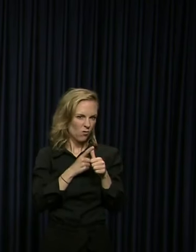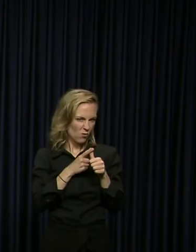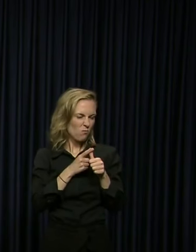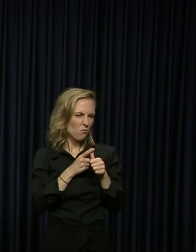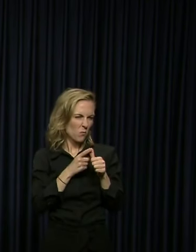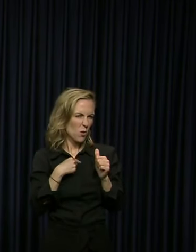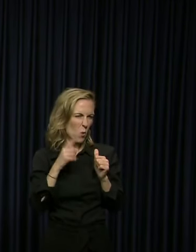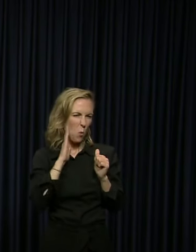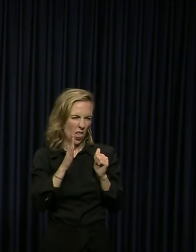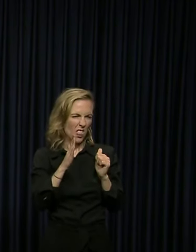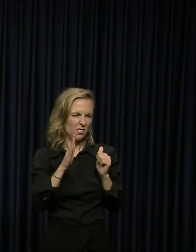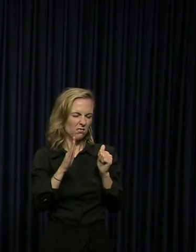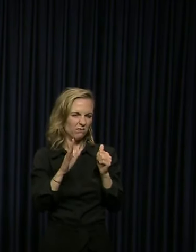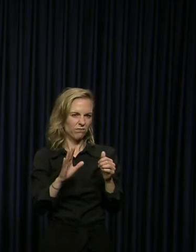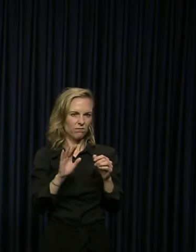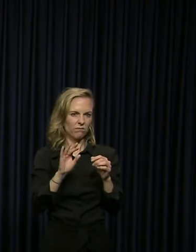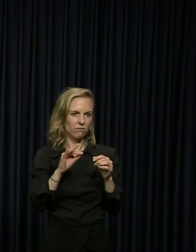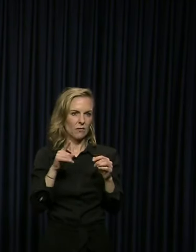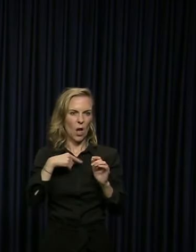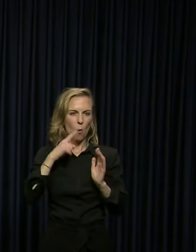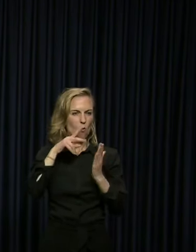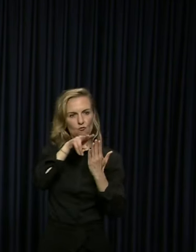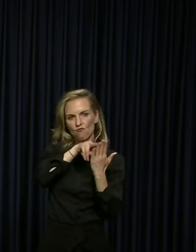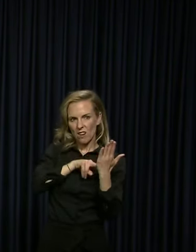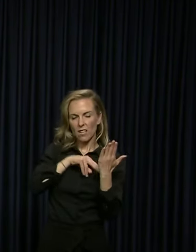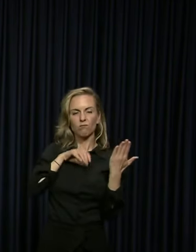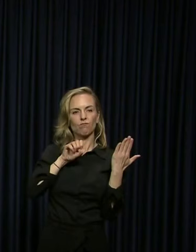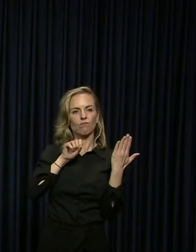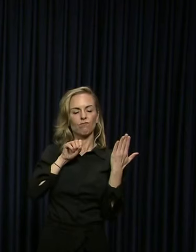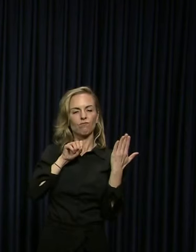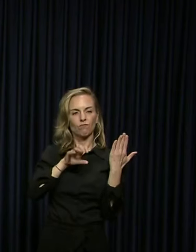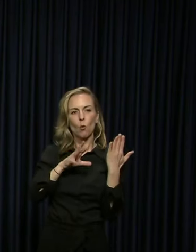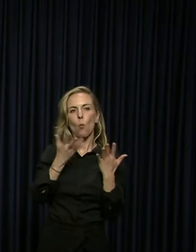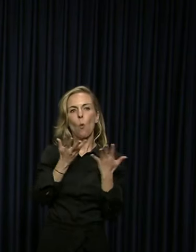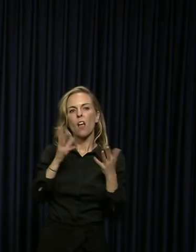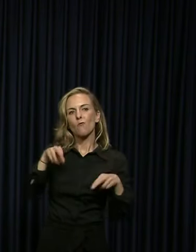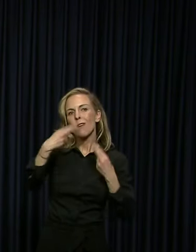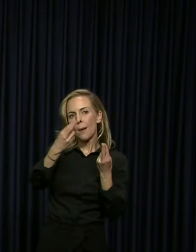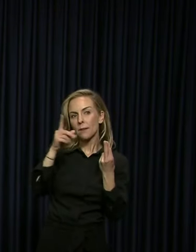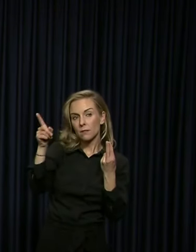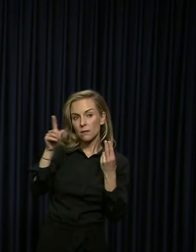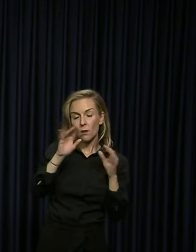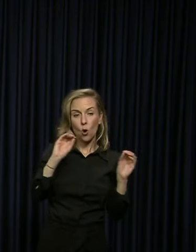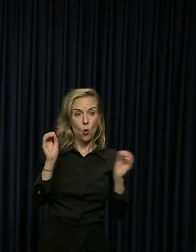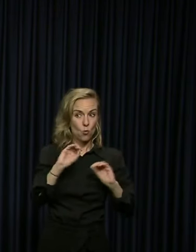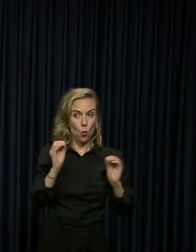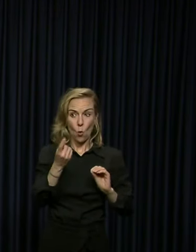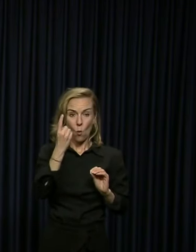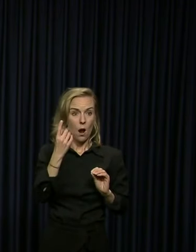SOCIAL DISTANCING MAKERS REMAIN THE PRIMARY AND MOST PRODUCT OF STEPS TO REDUCE THE SPREAD.